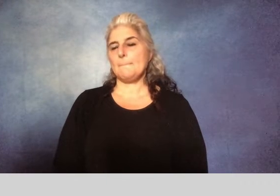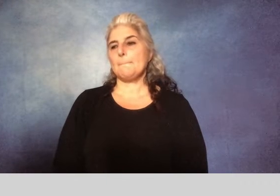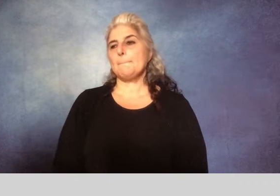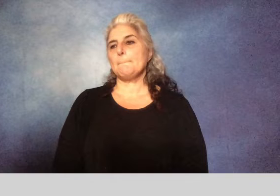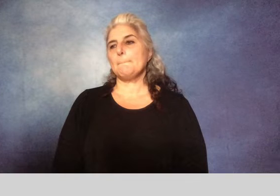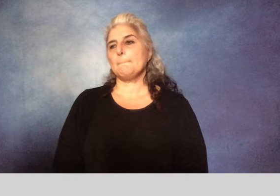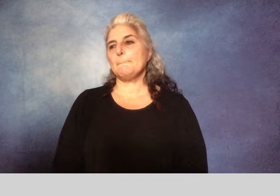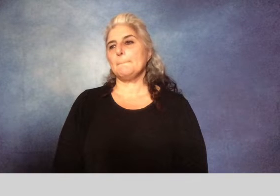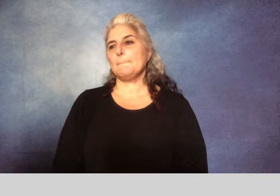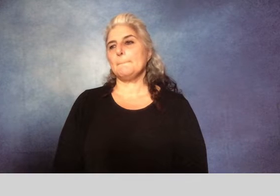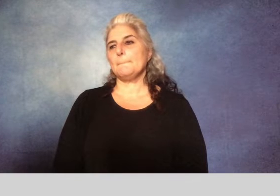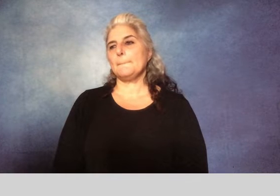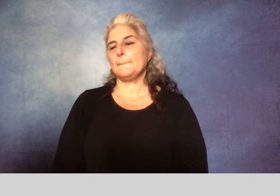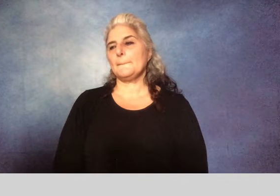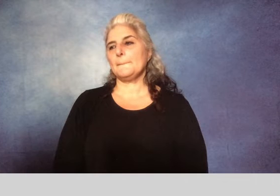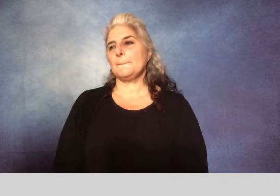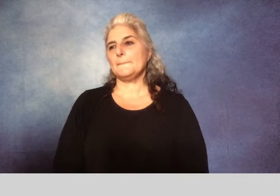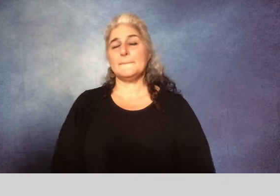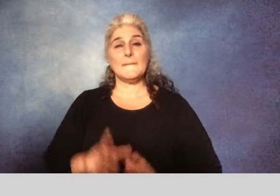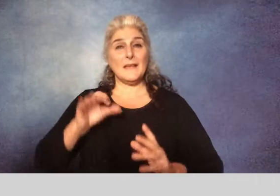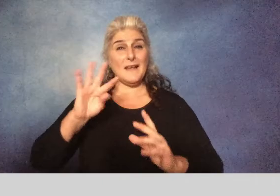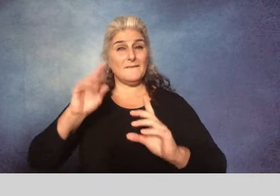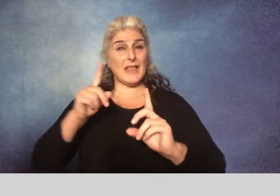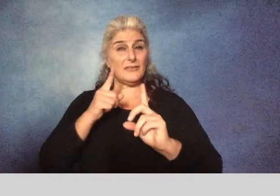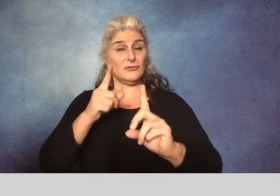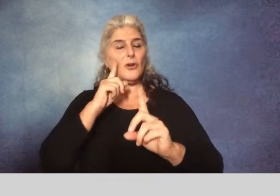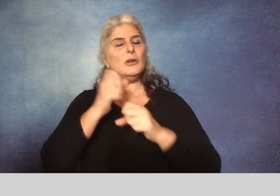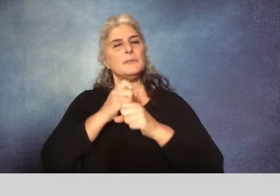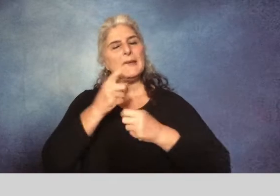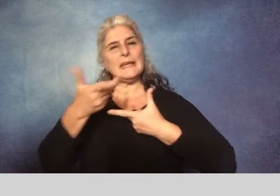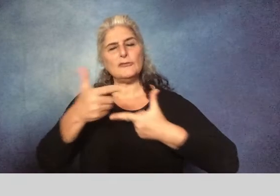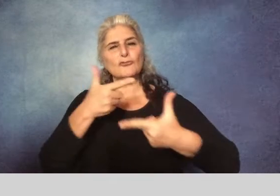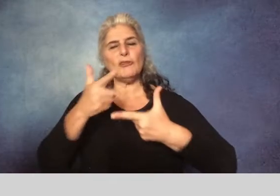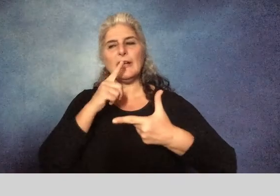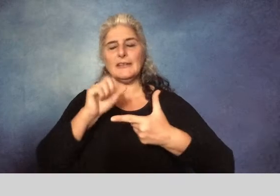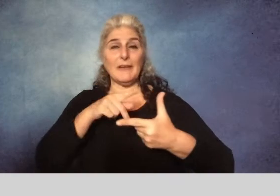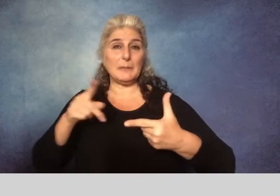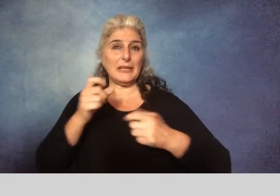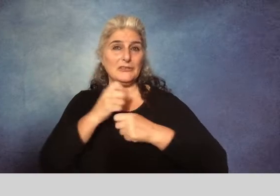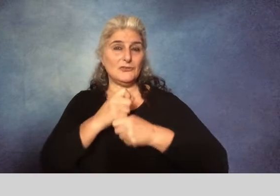And Flask to make an interactive application to deliver the recommendations. And finally,